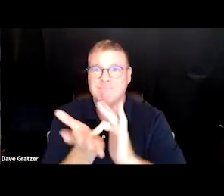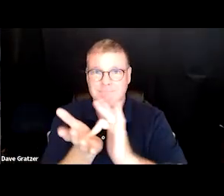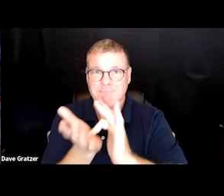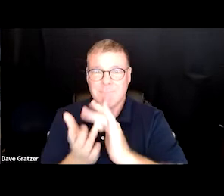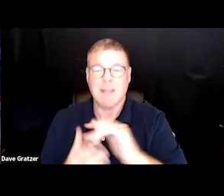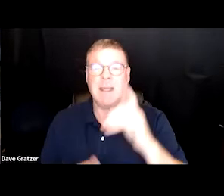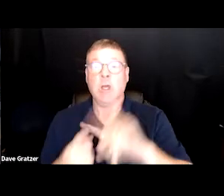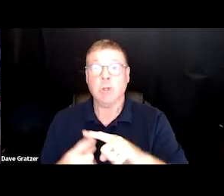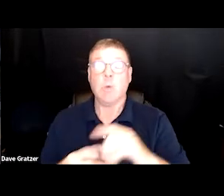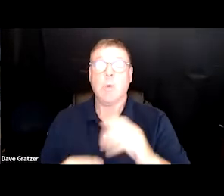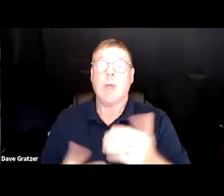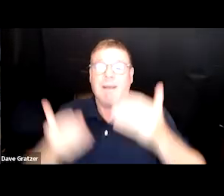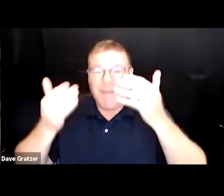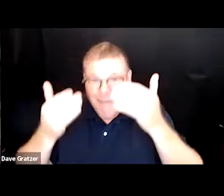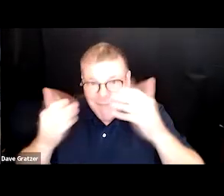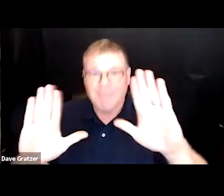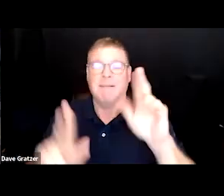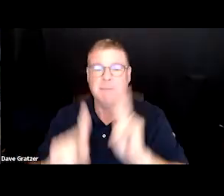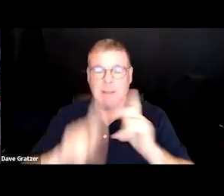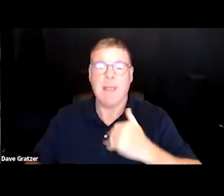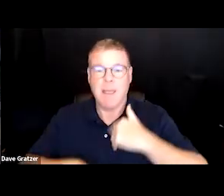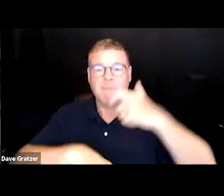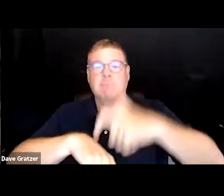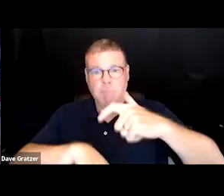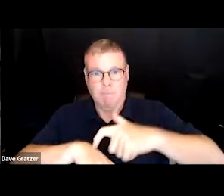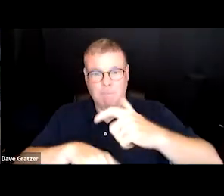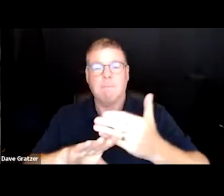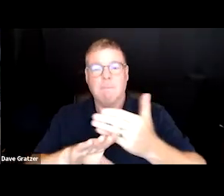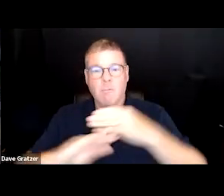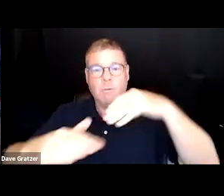to really allow people to have some time before entering treatment in the community